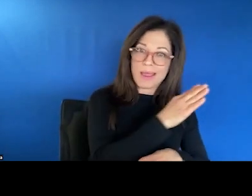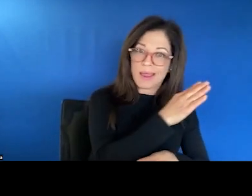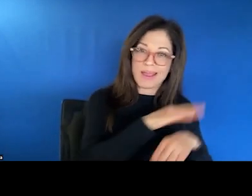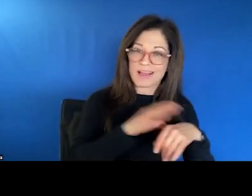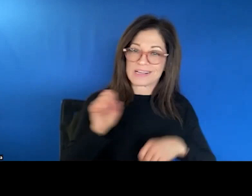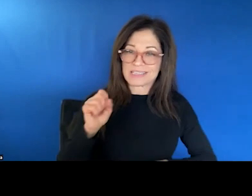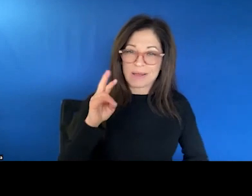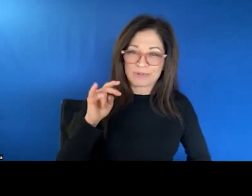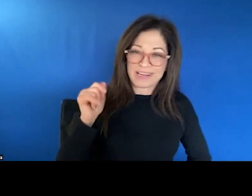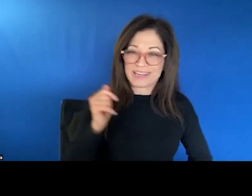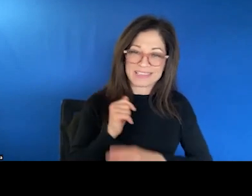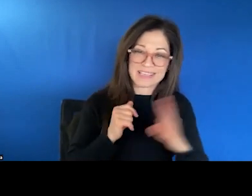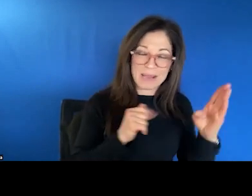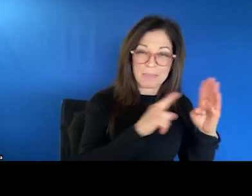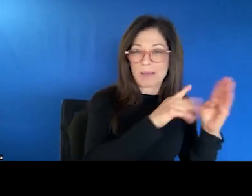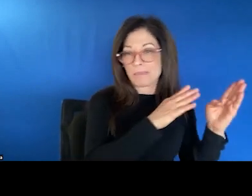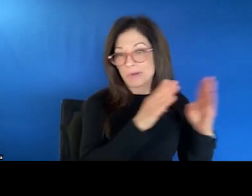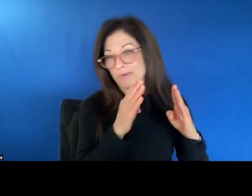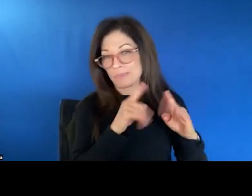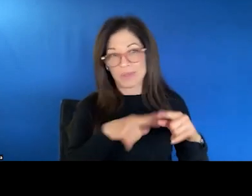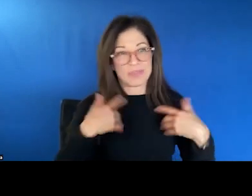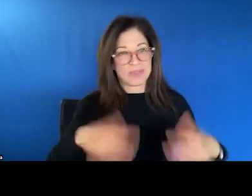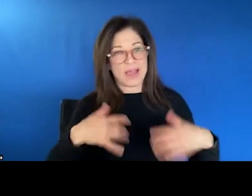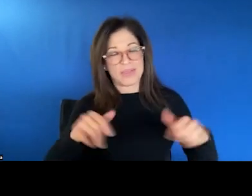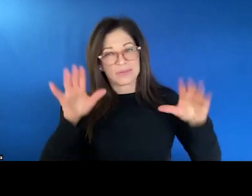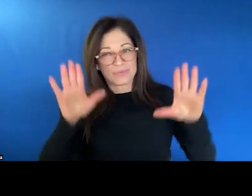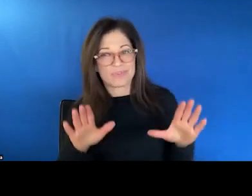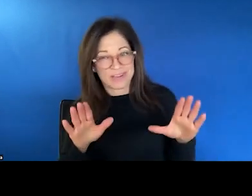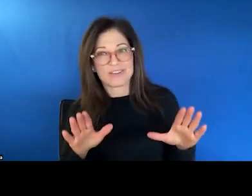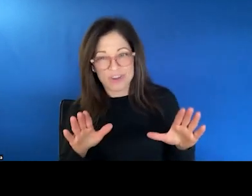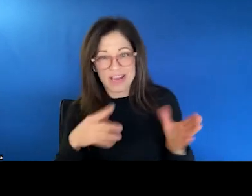LITTLE BIT. THIS WAS RICH. REALLY GREAT DISCUSSION.